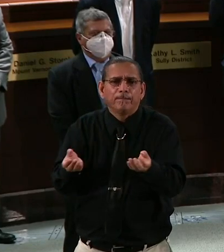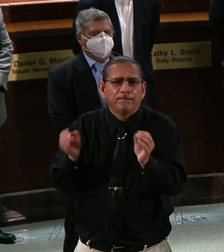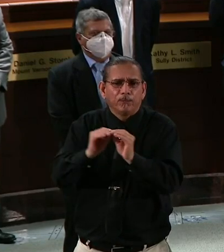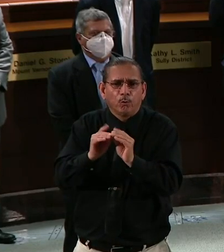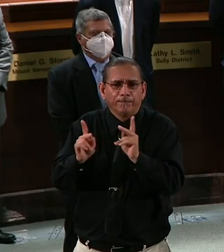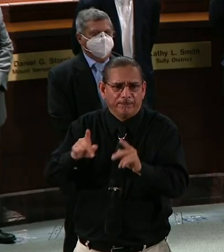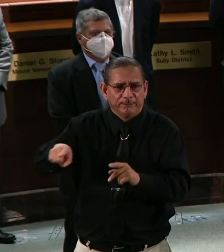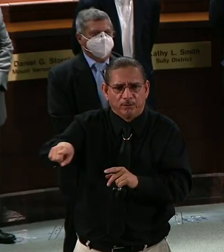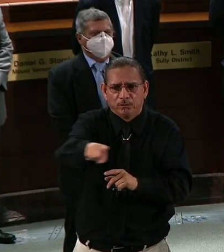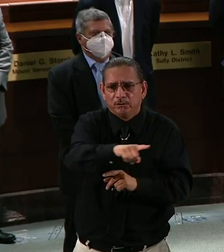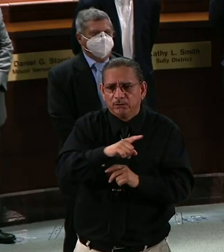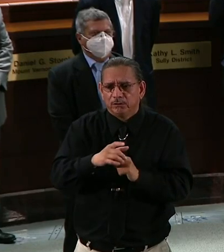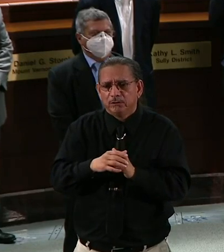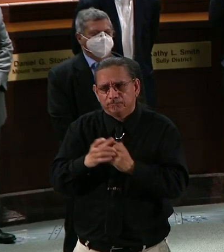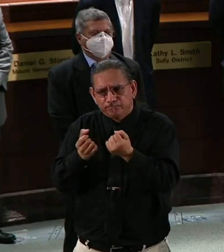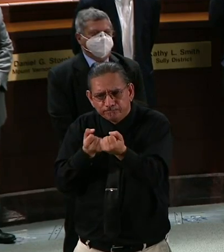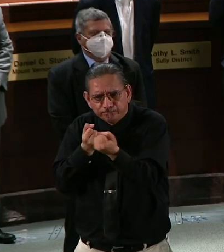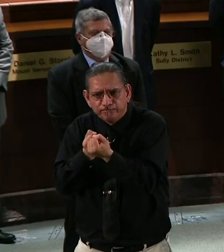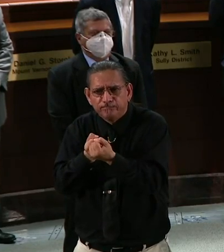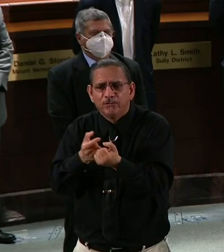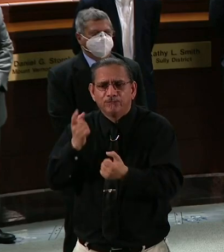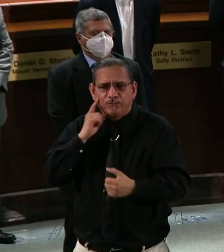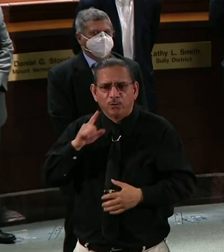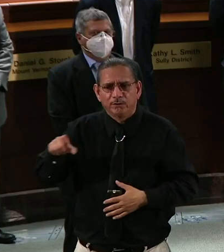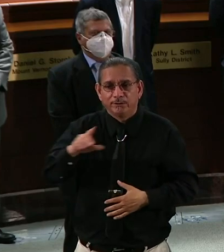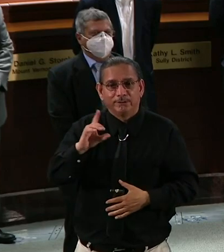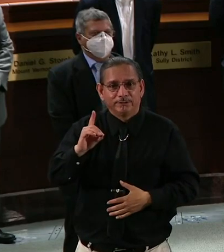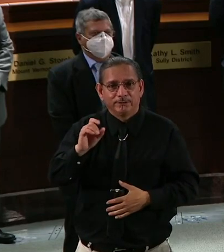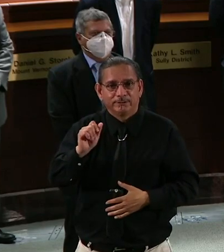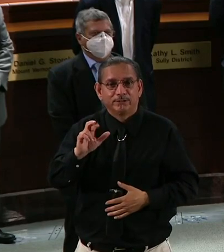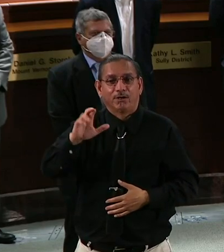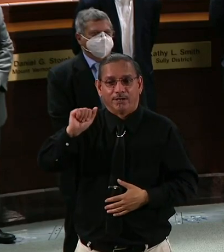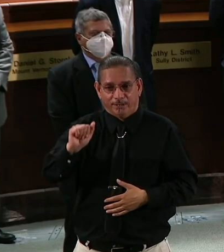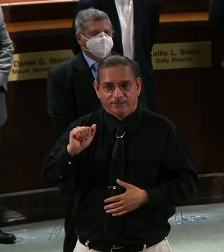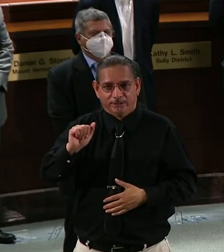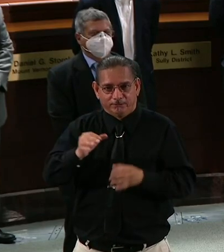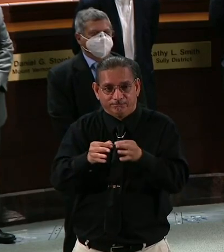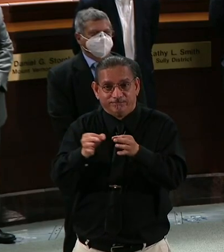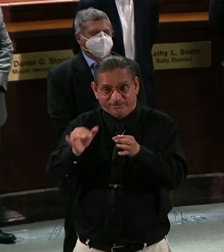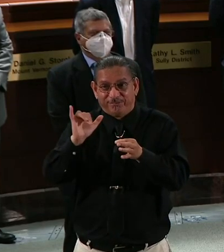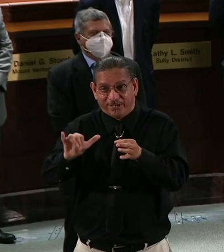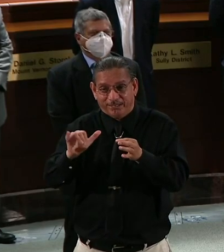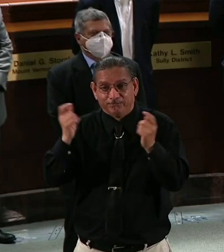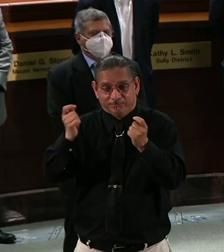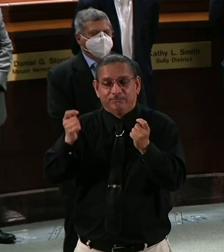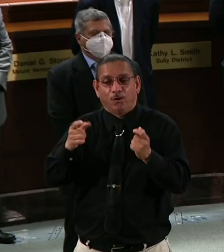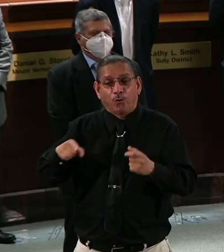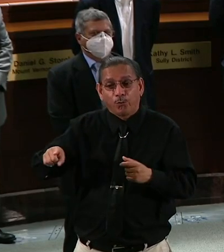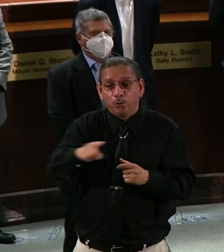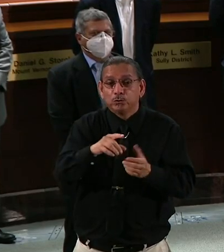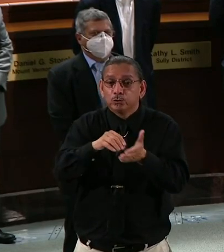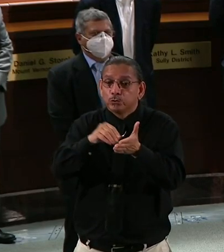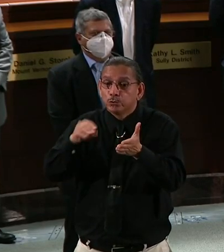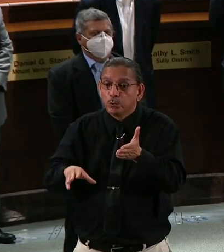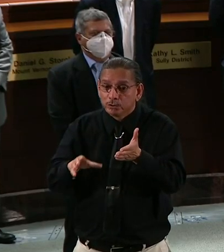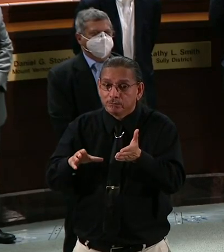HE SAID BUT BUT I MODELS WHICH INDICATE THE KID. AND FORGOT TO COME THAT. COME HERE AND DONE